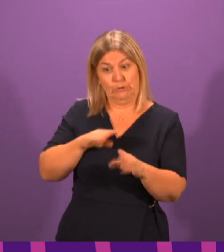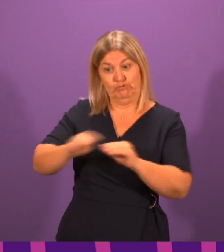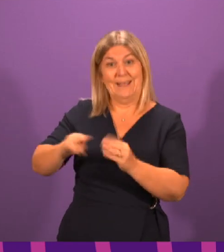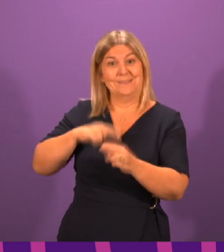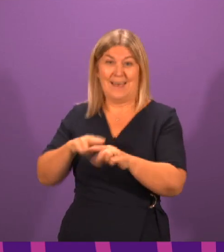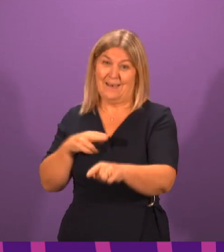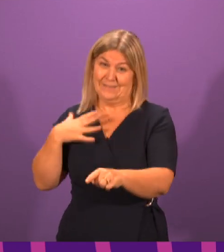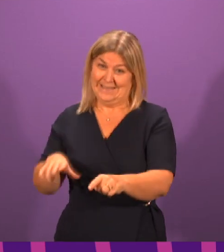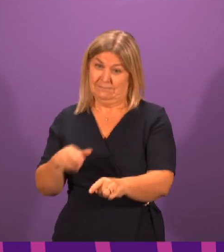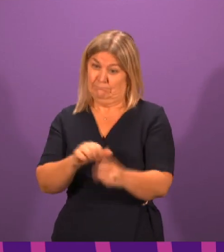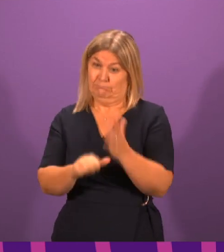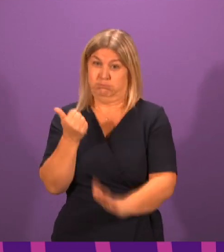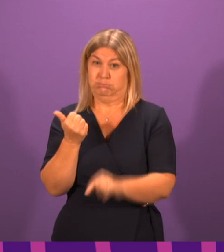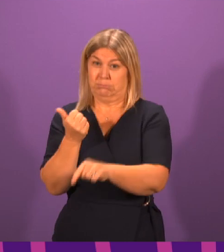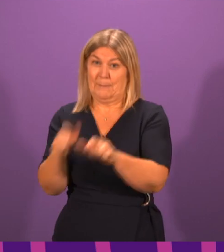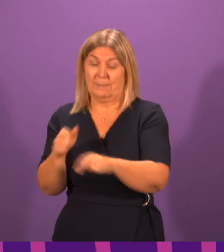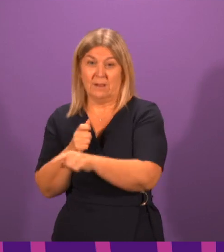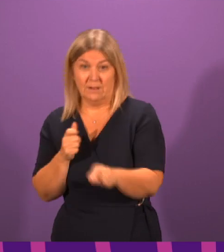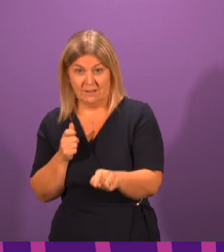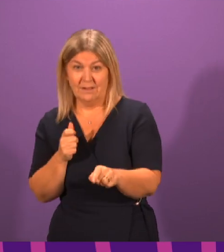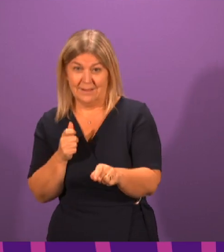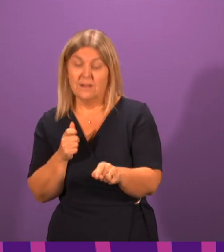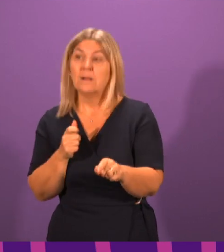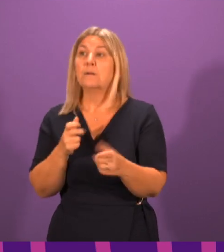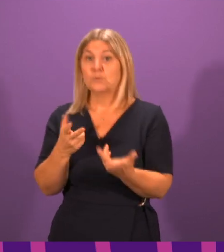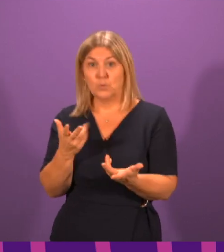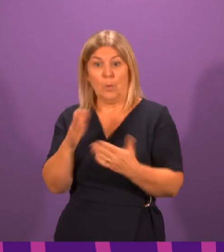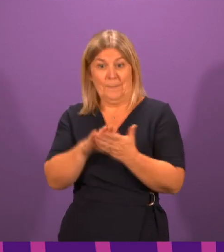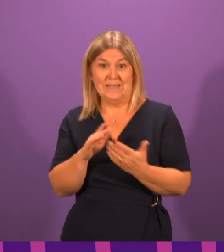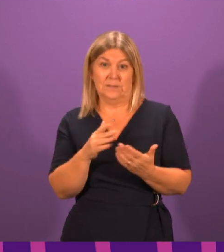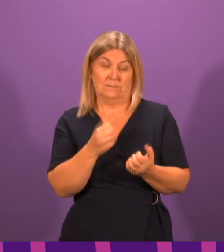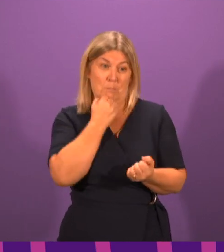an increase in Covid cases will inevitably limit capacity for other services.